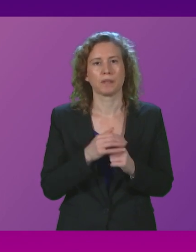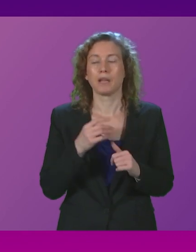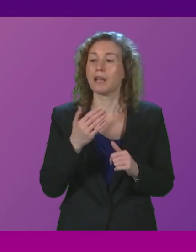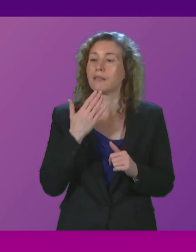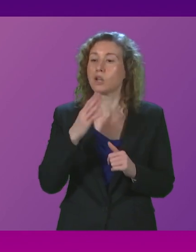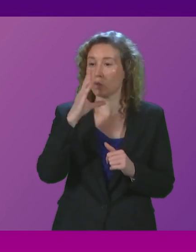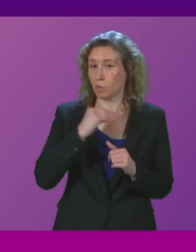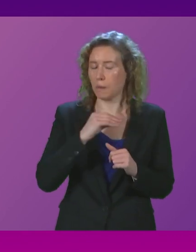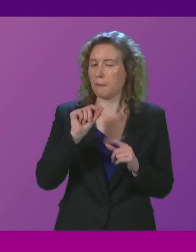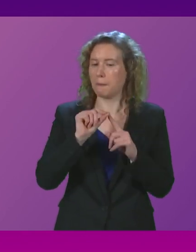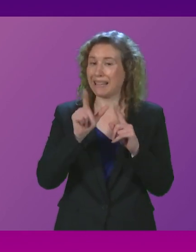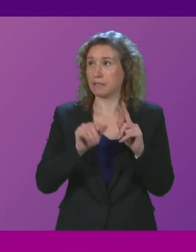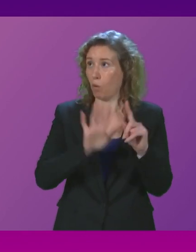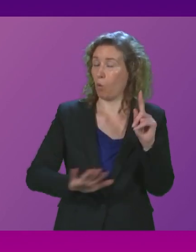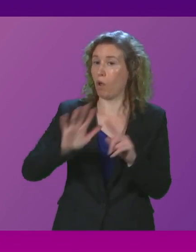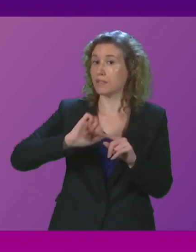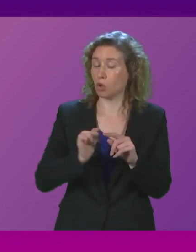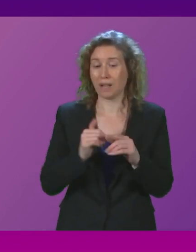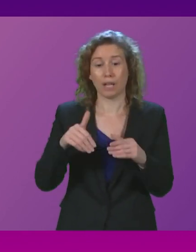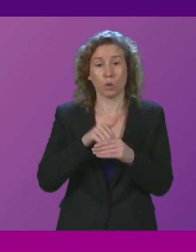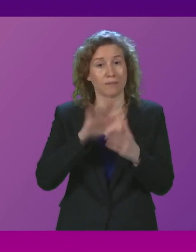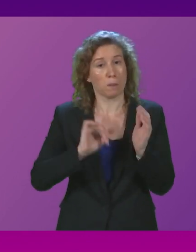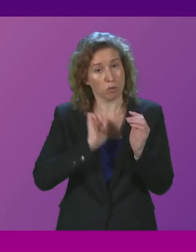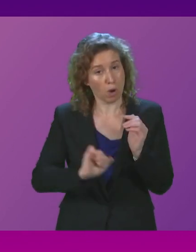Pakistanis across Scotland, including from the First Minister’s constituency in Glasgow